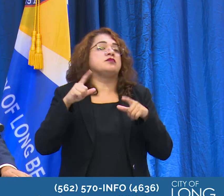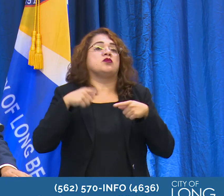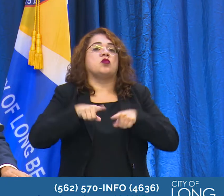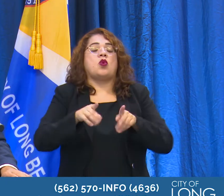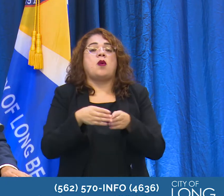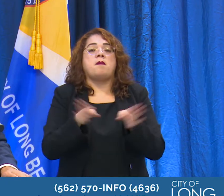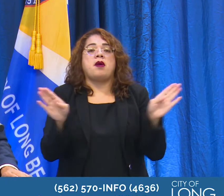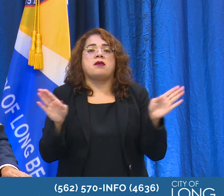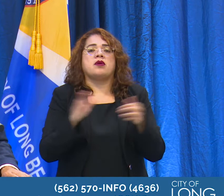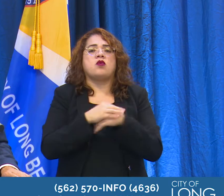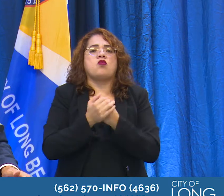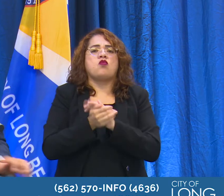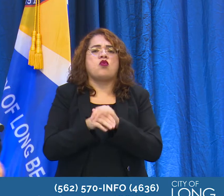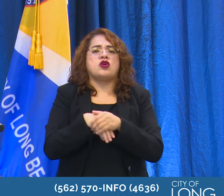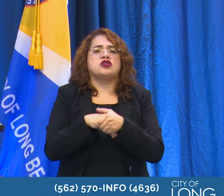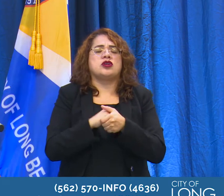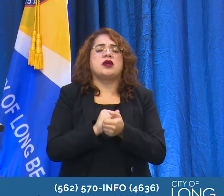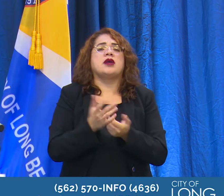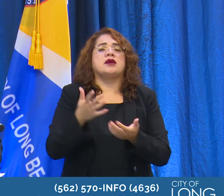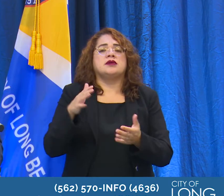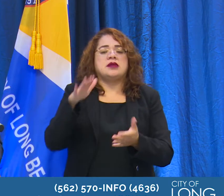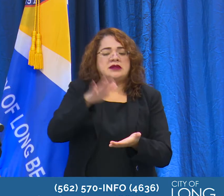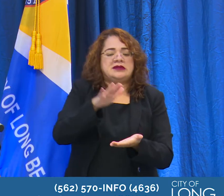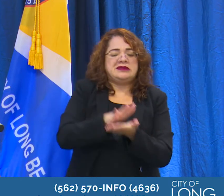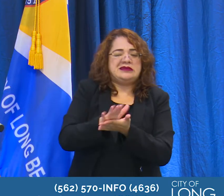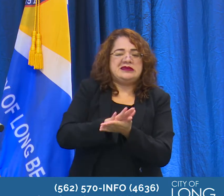washing their hands, and are sanitizing surfaces. I want to